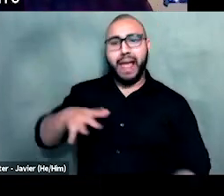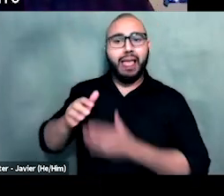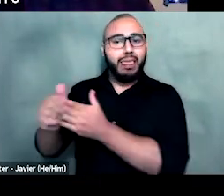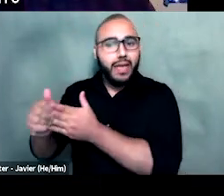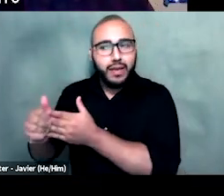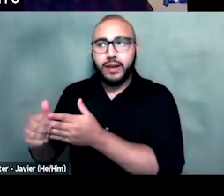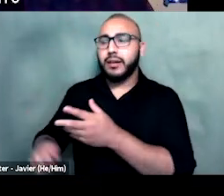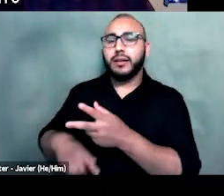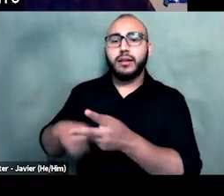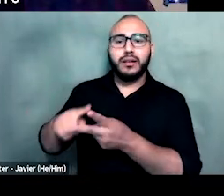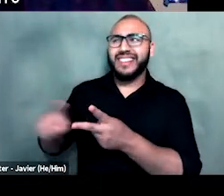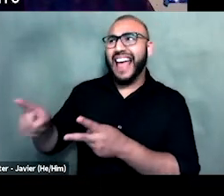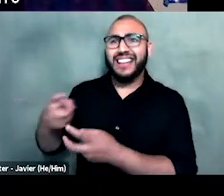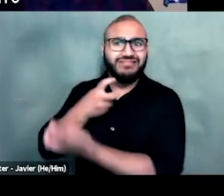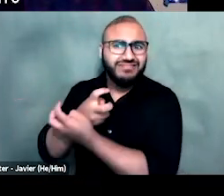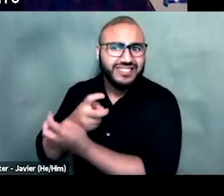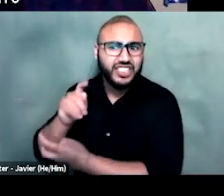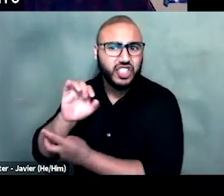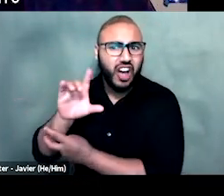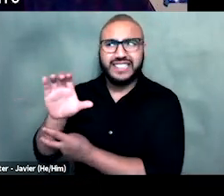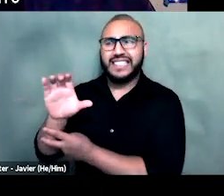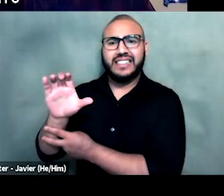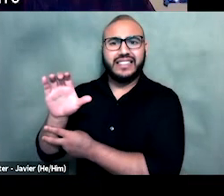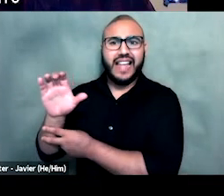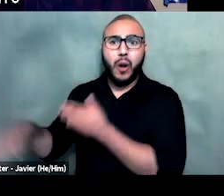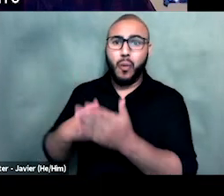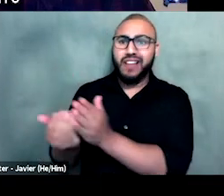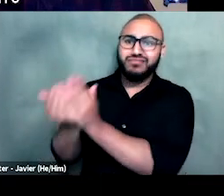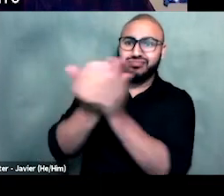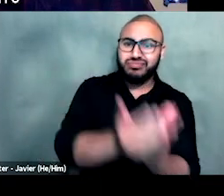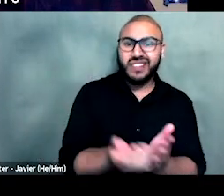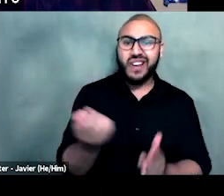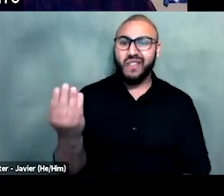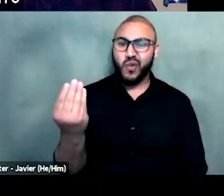would even argue, is a toxic patriarchal system that arrives here in 1492. And they